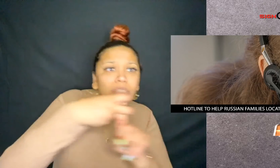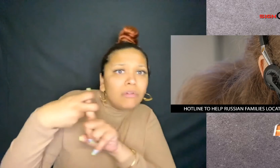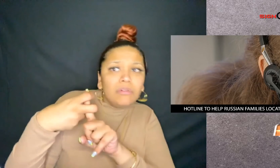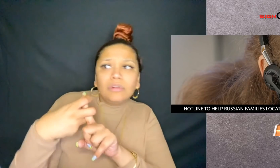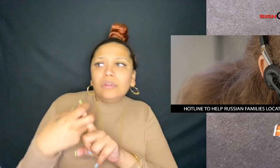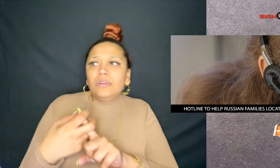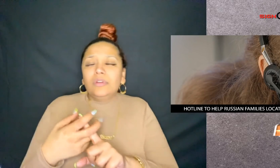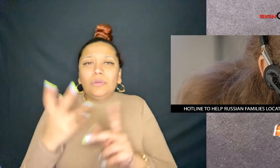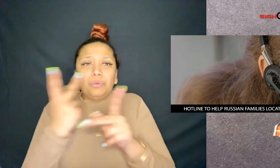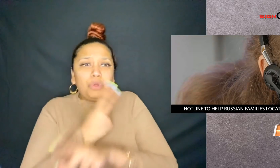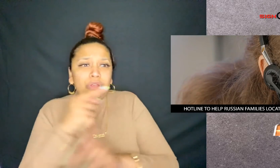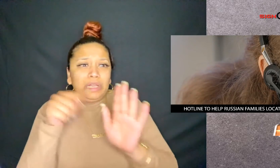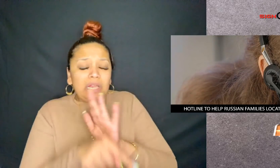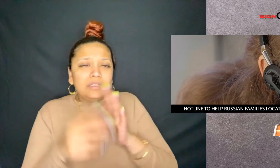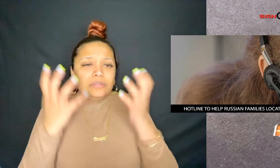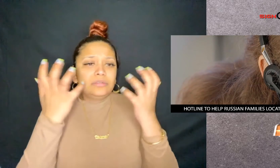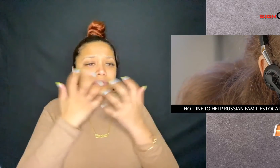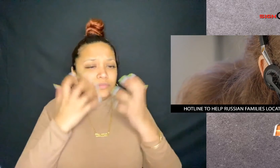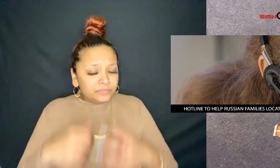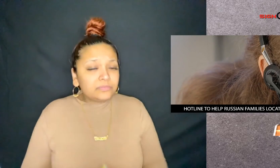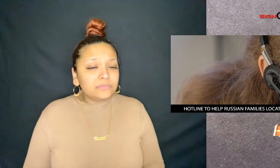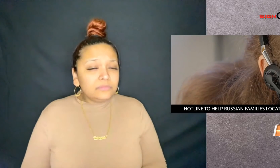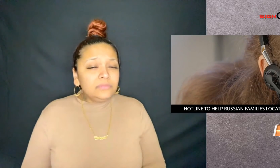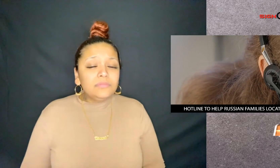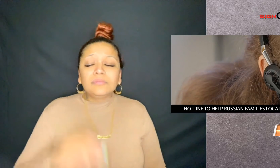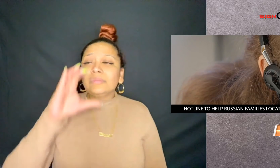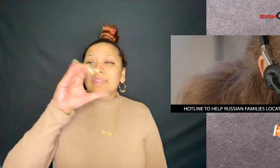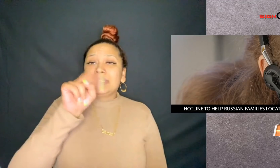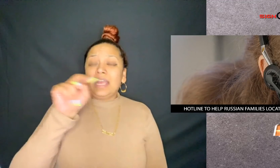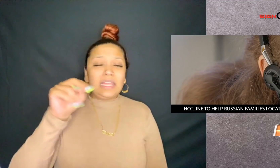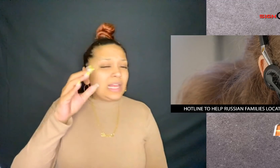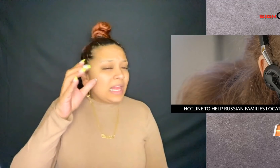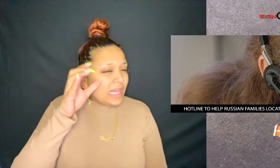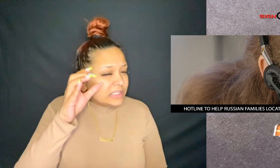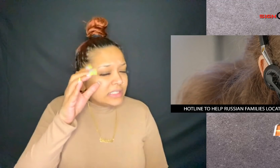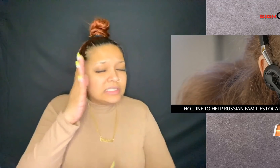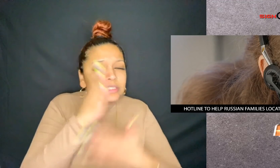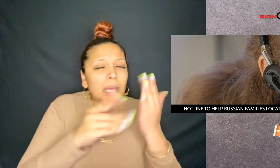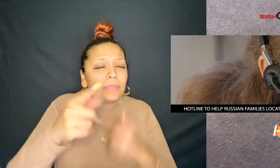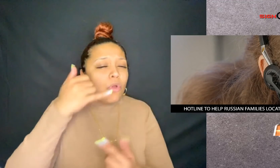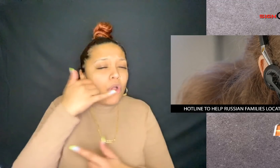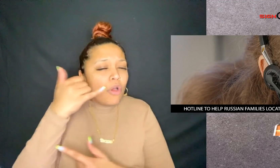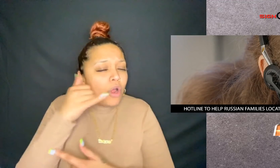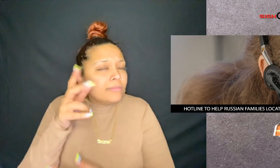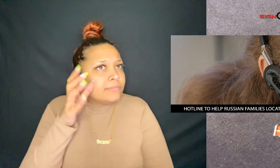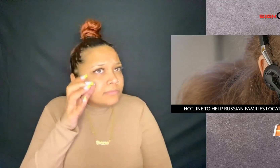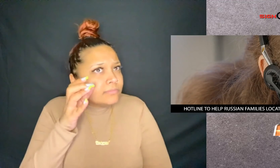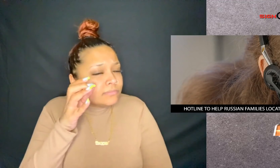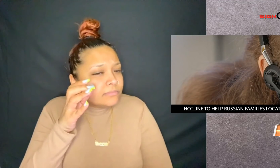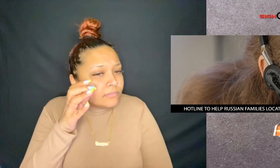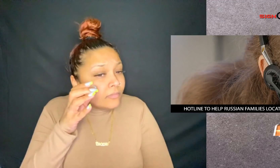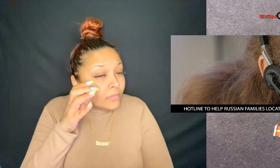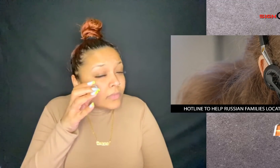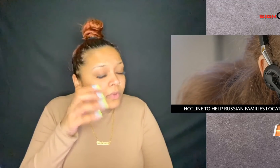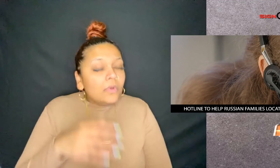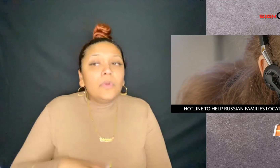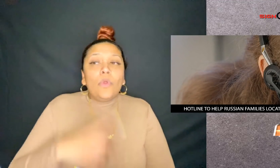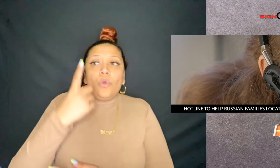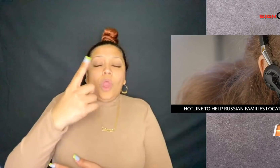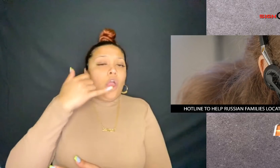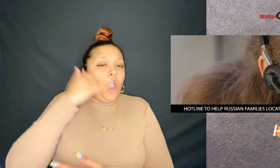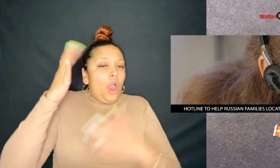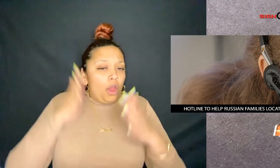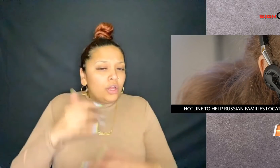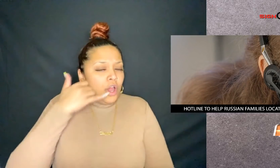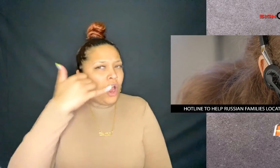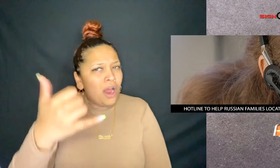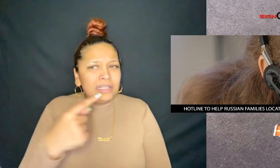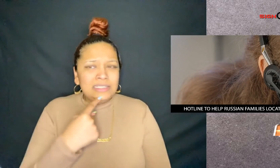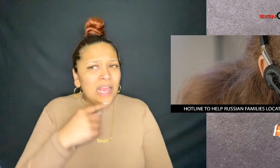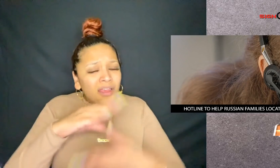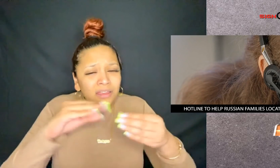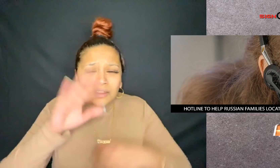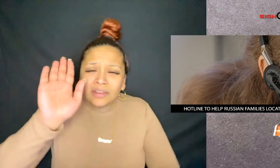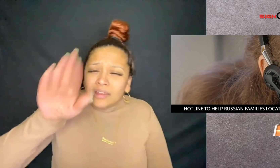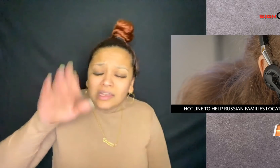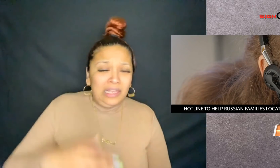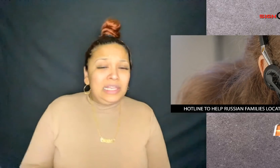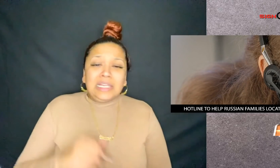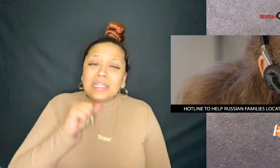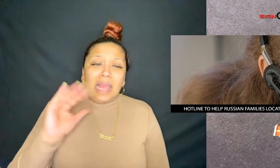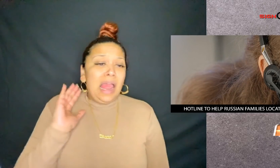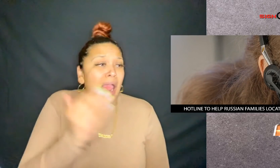happened to their sons whether they were wounded captured or worse killed